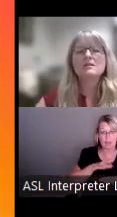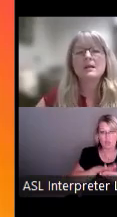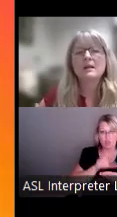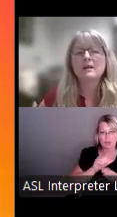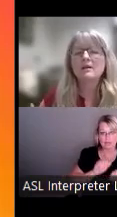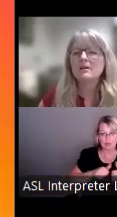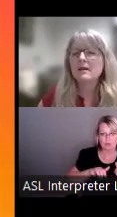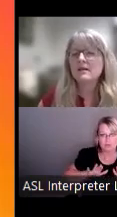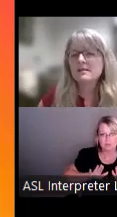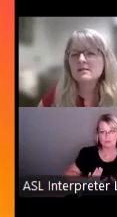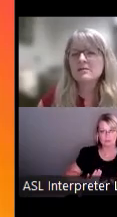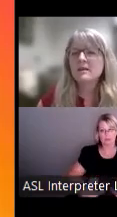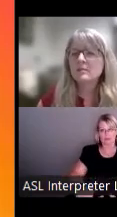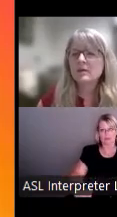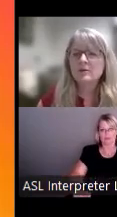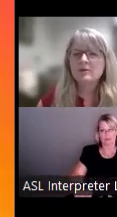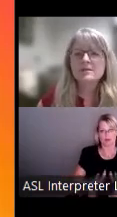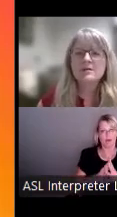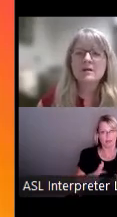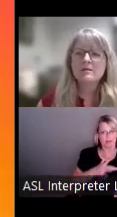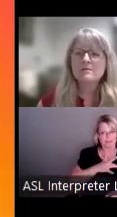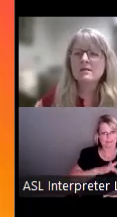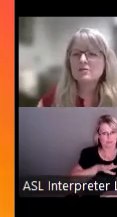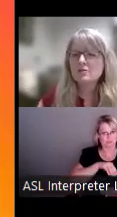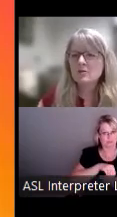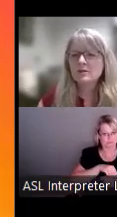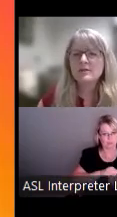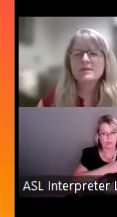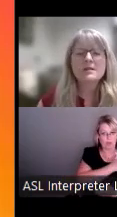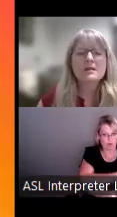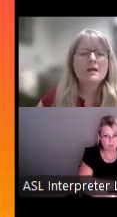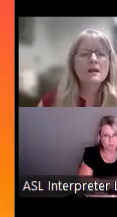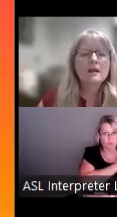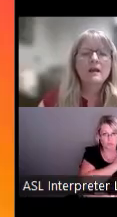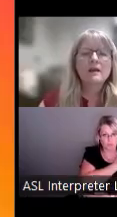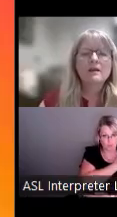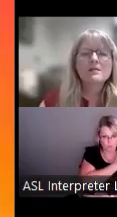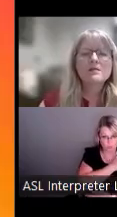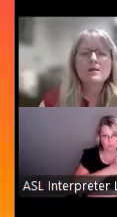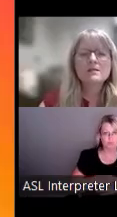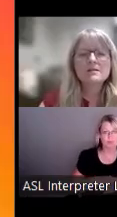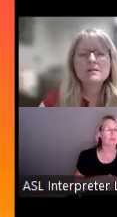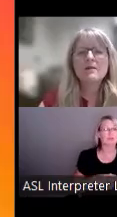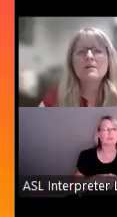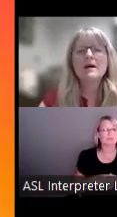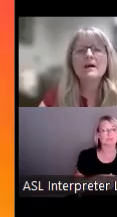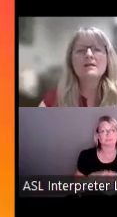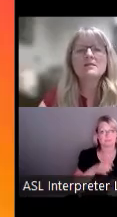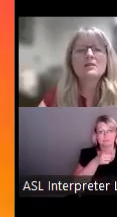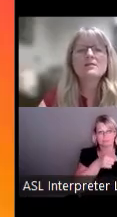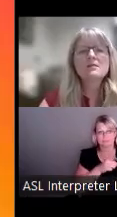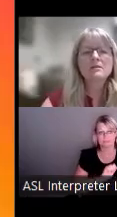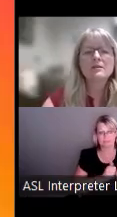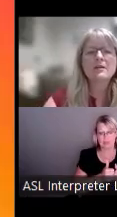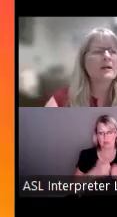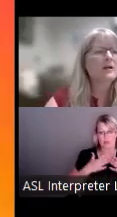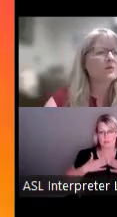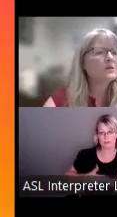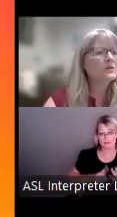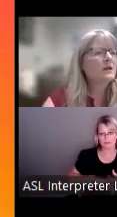it's getting a lot of sensory input through its arms and shoulders, and so this is how the body starts to learn about